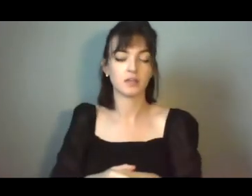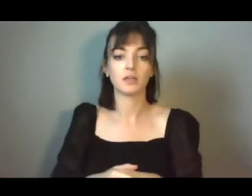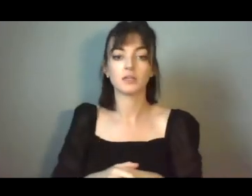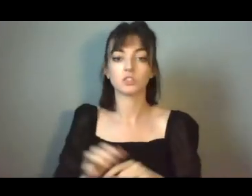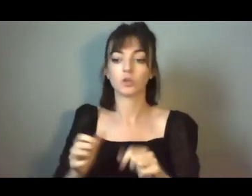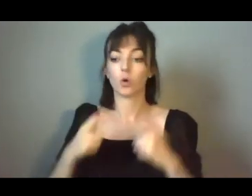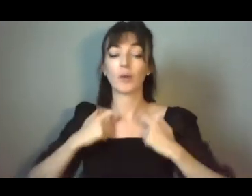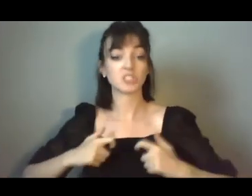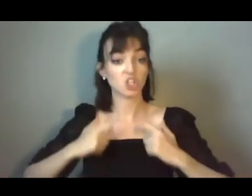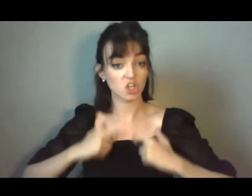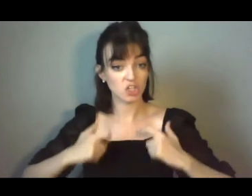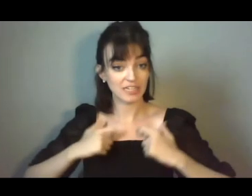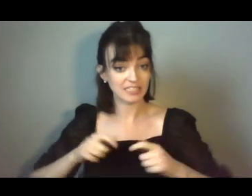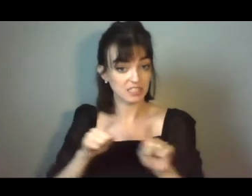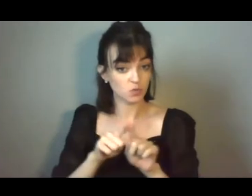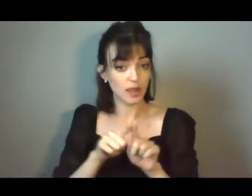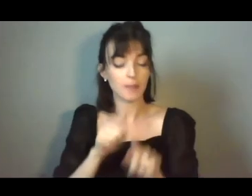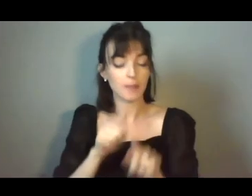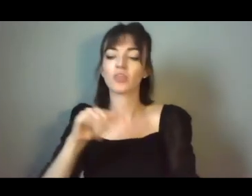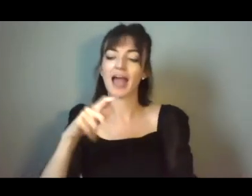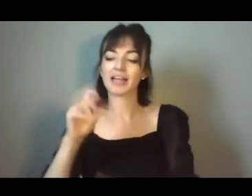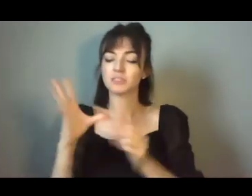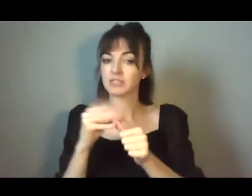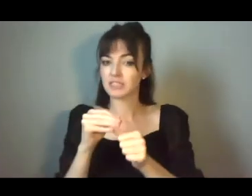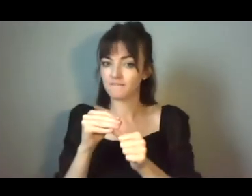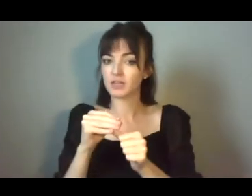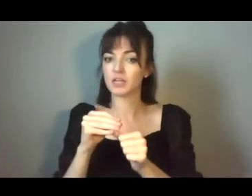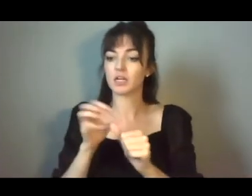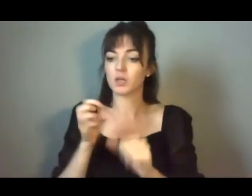also, but the act specifically provides for decision making representatives, if they are